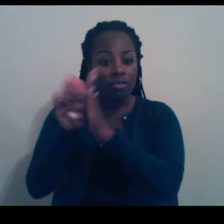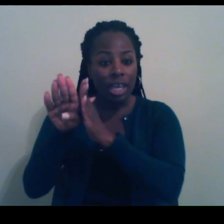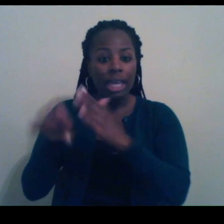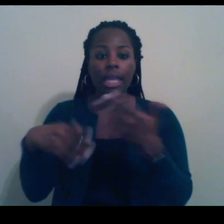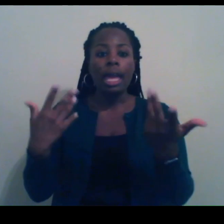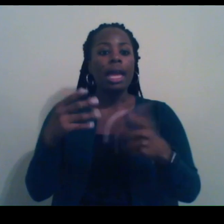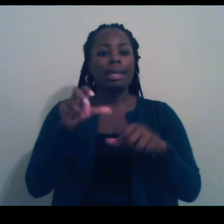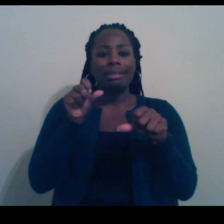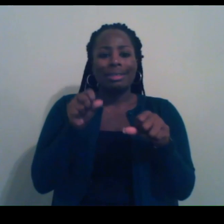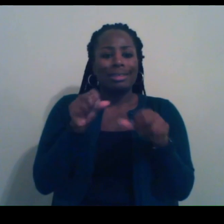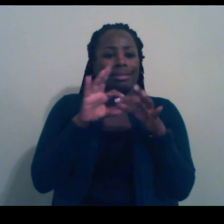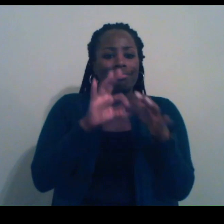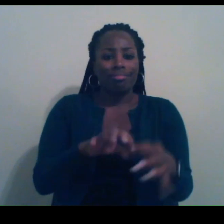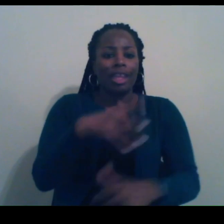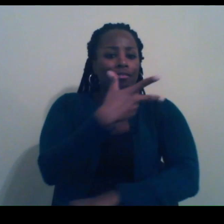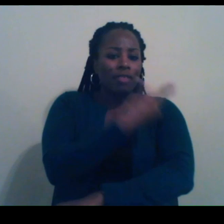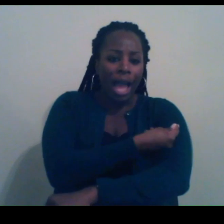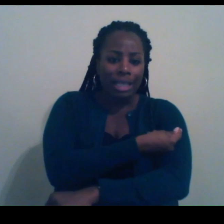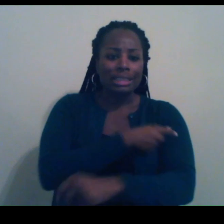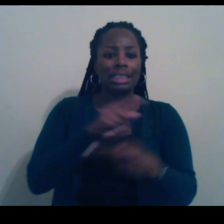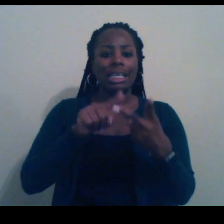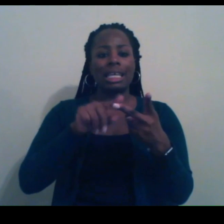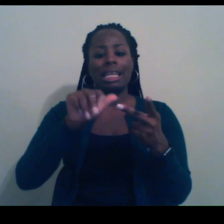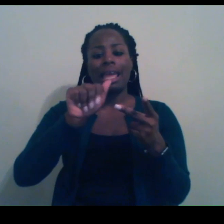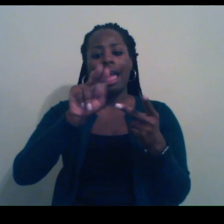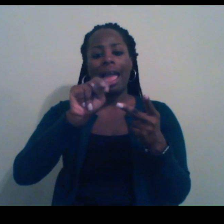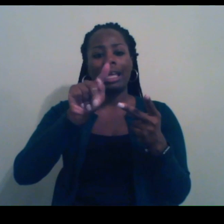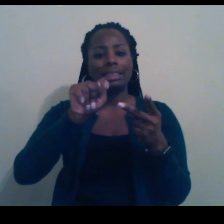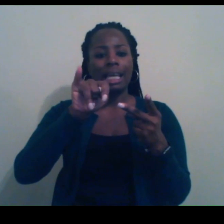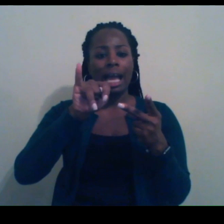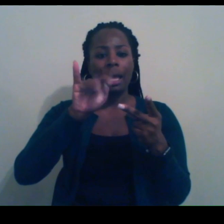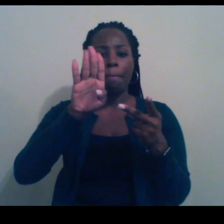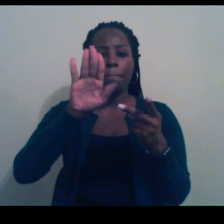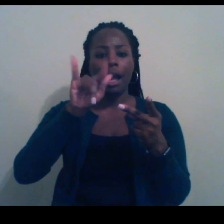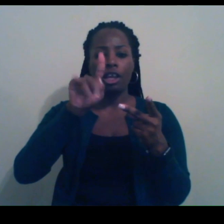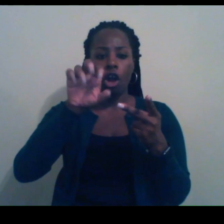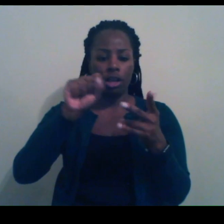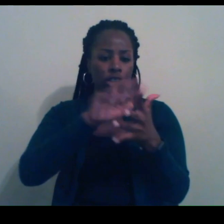therapeutics it was very gratifying second I'm very pleased that the